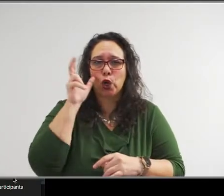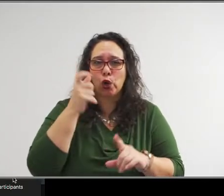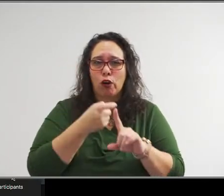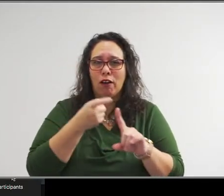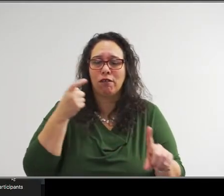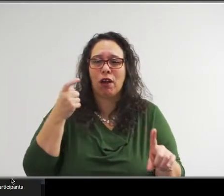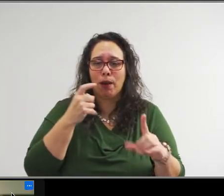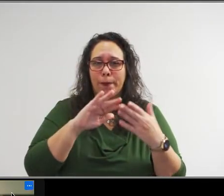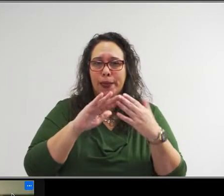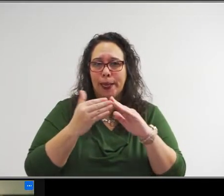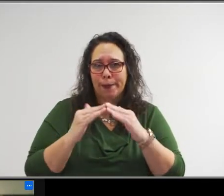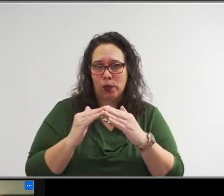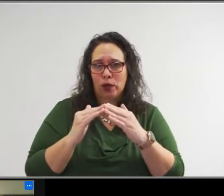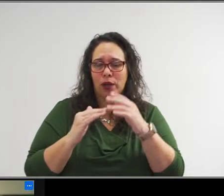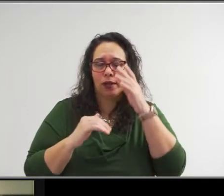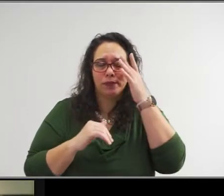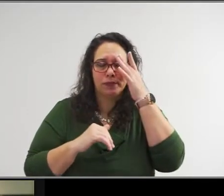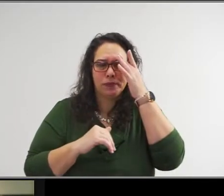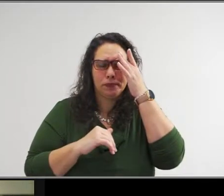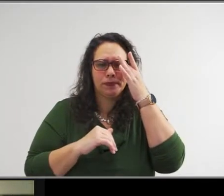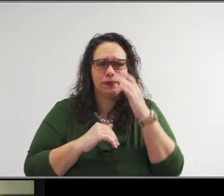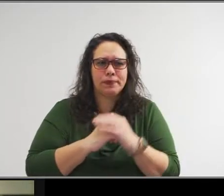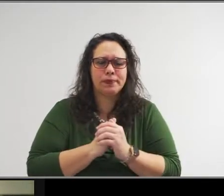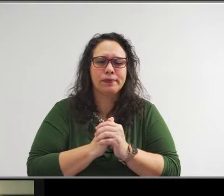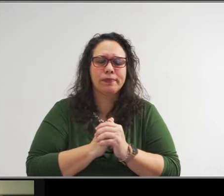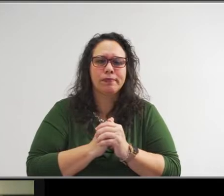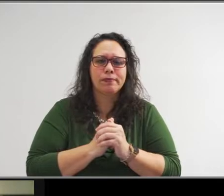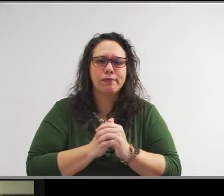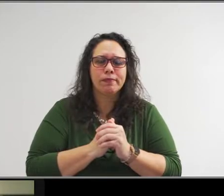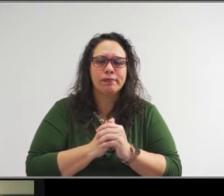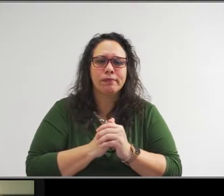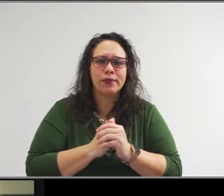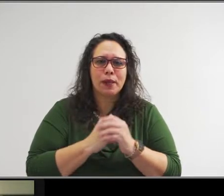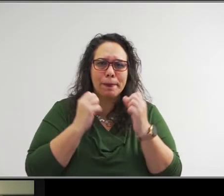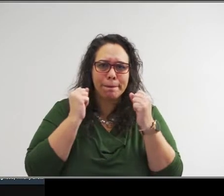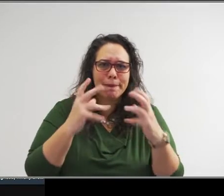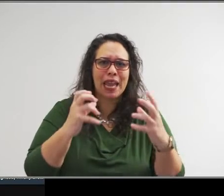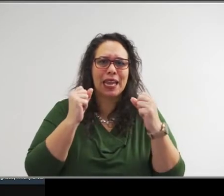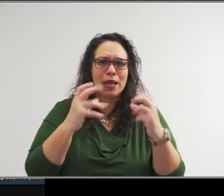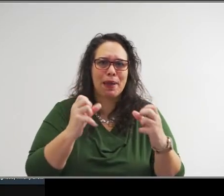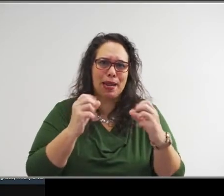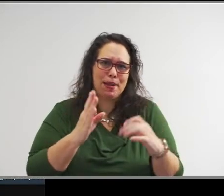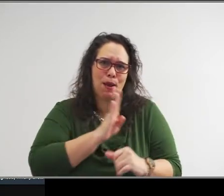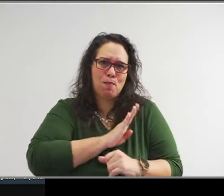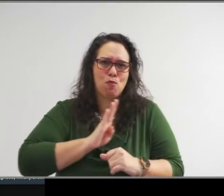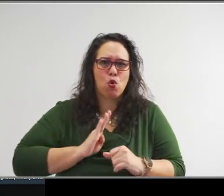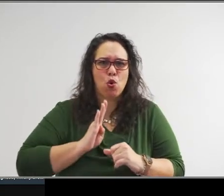So, very strongly in hours of board meetings, since summer we've heard messaging strong messaging